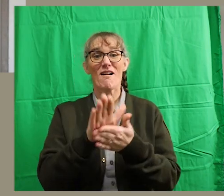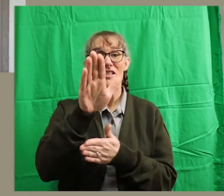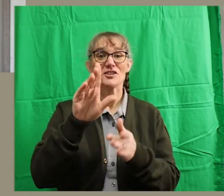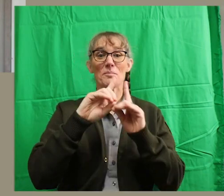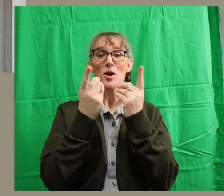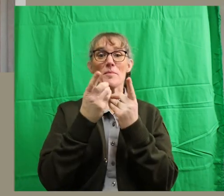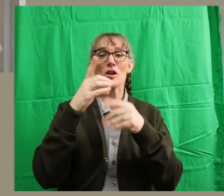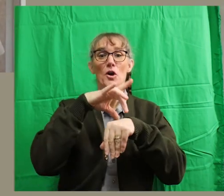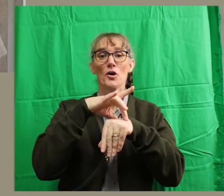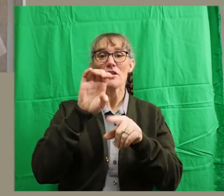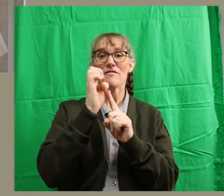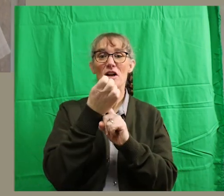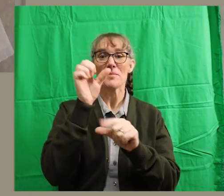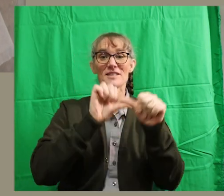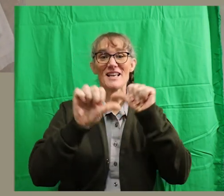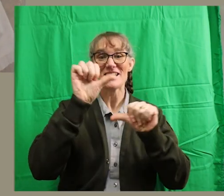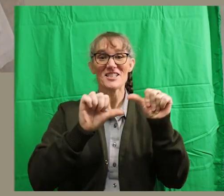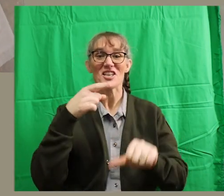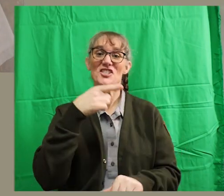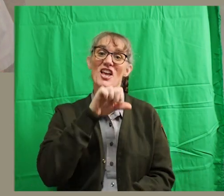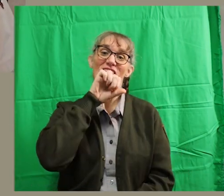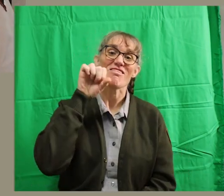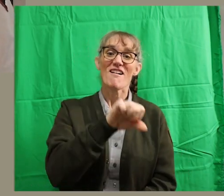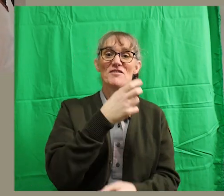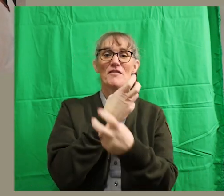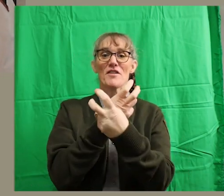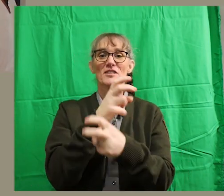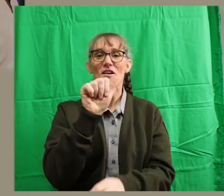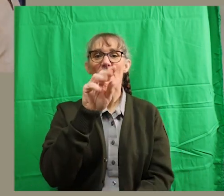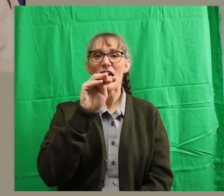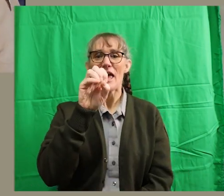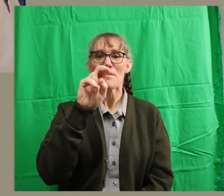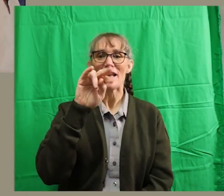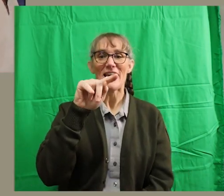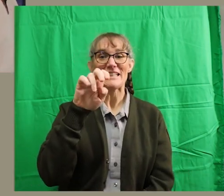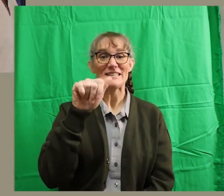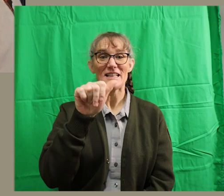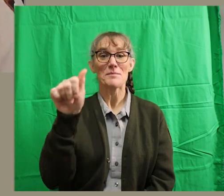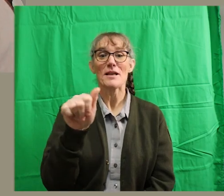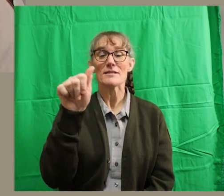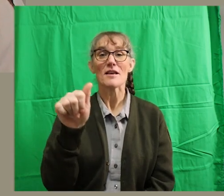the Brooklyn College of Earth and Environmental Sciences. She shares her loves for ammonites.